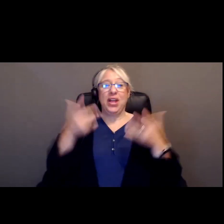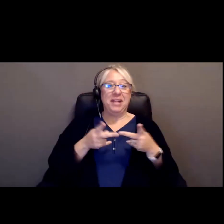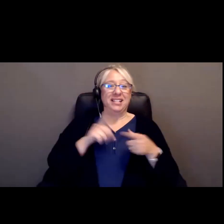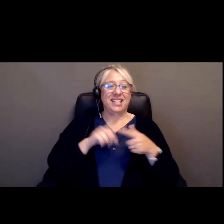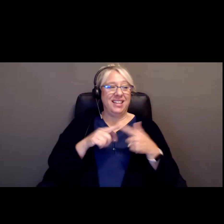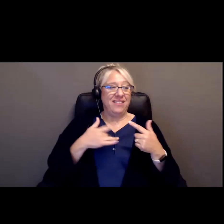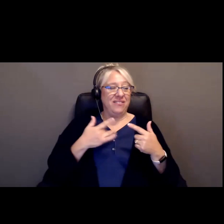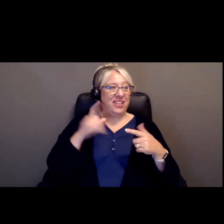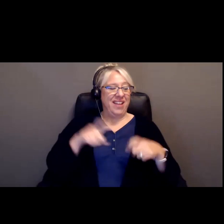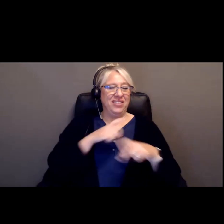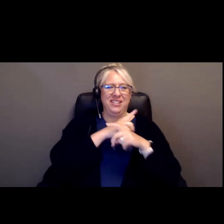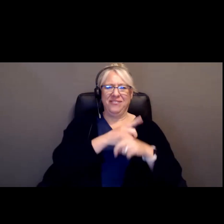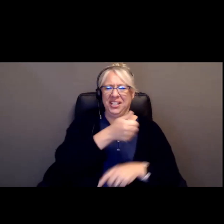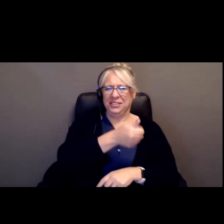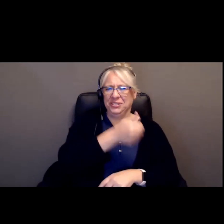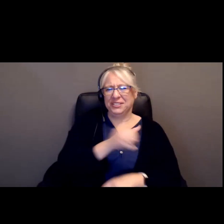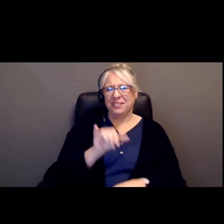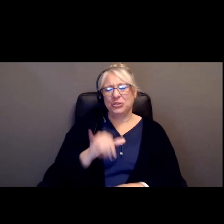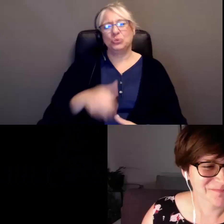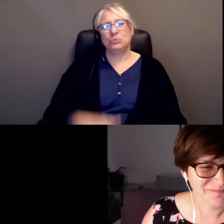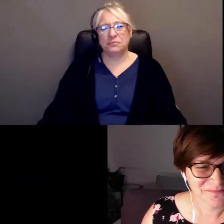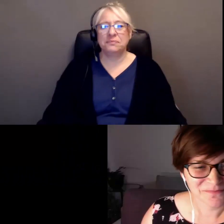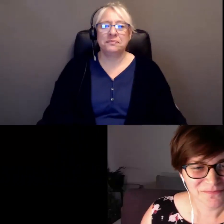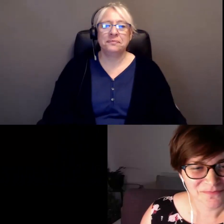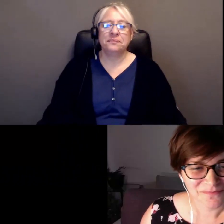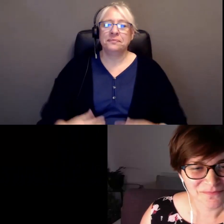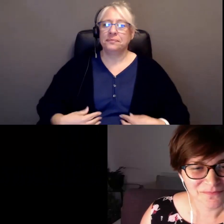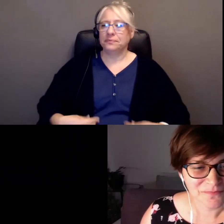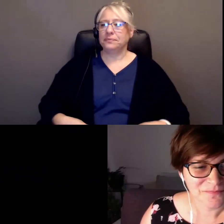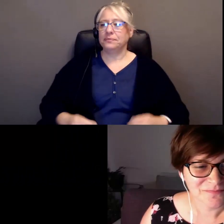yourself there too. >> DR. JEN RINALDI: